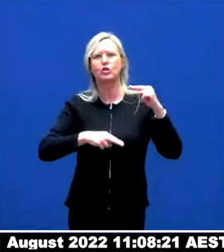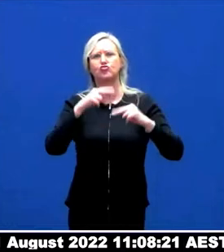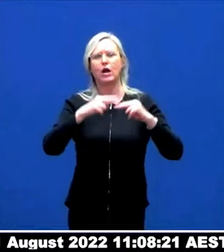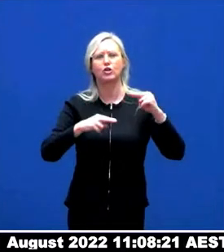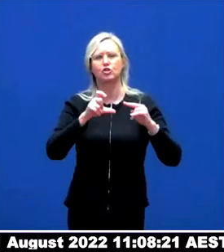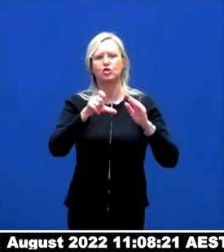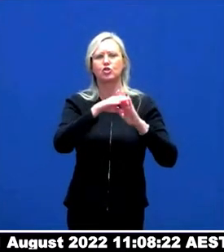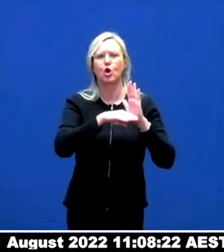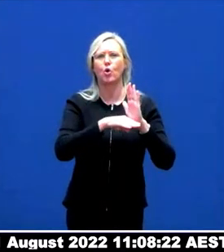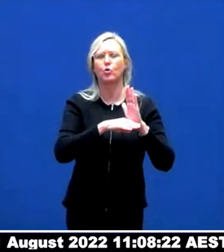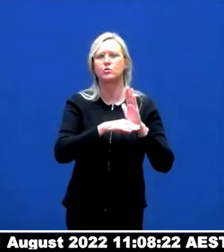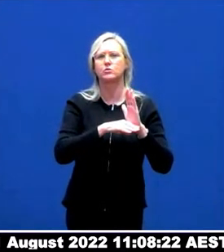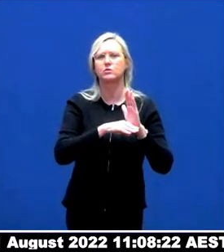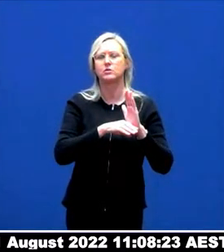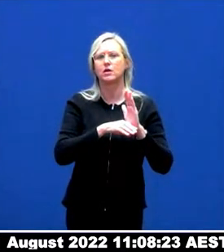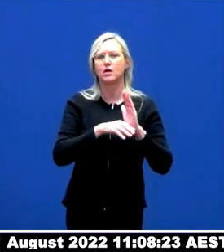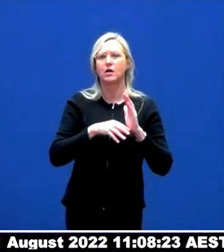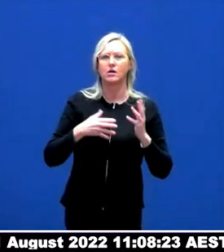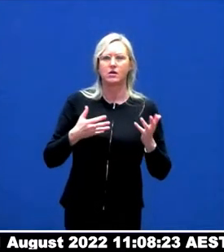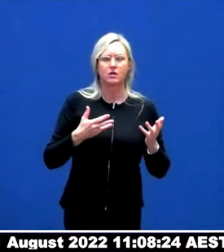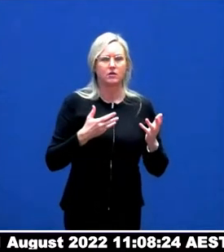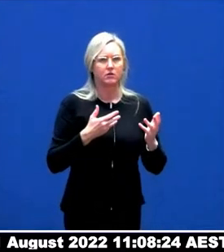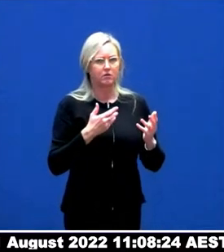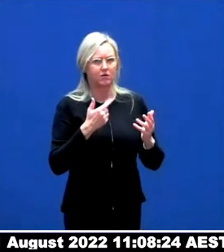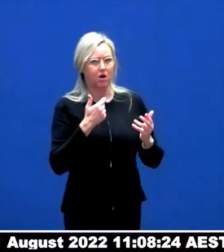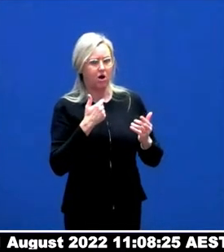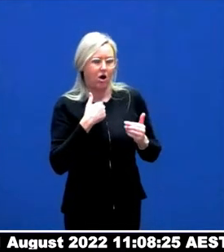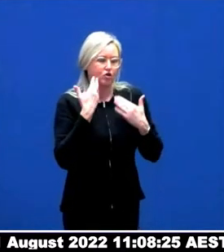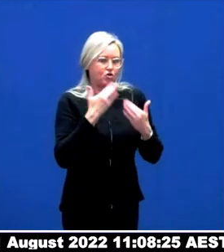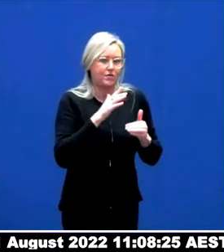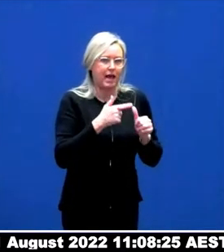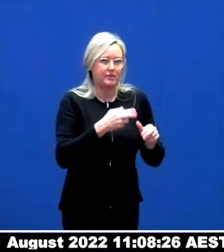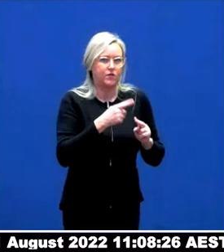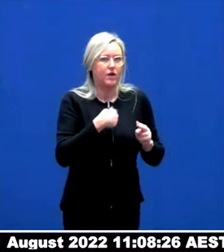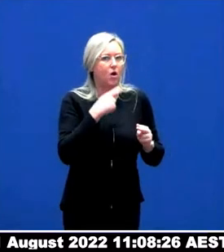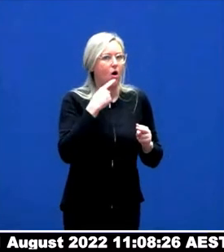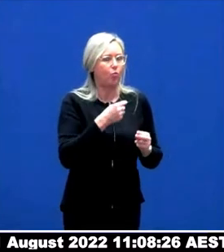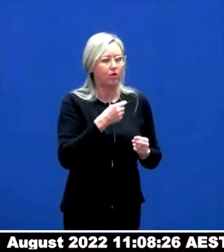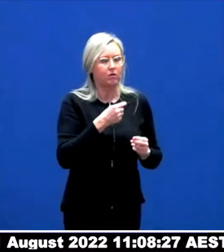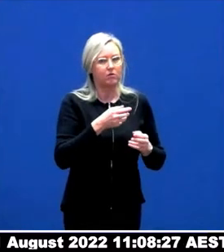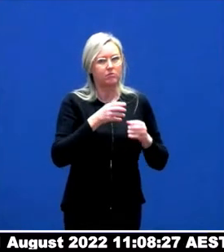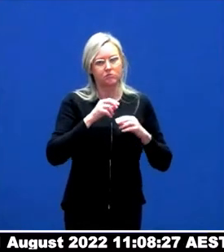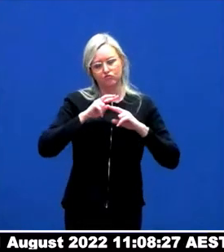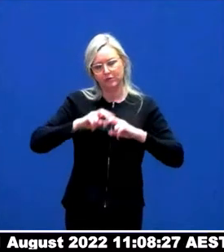analysis. DEBBIE MITCHELL: Analysis. I will have to take that on notice. Great.